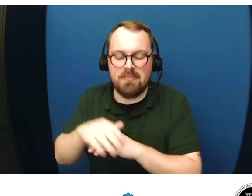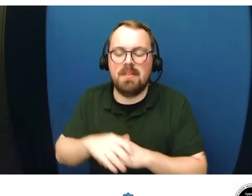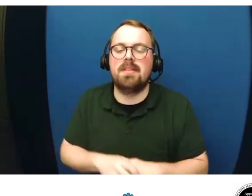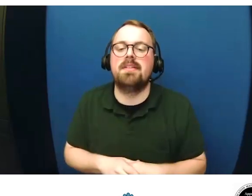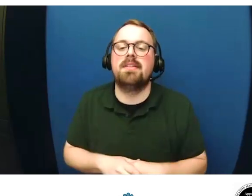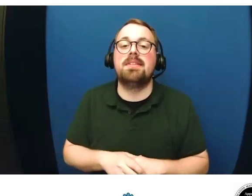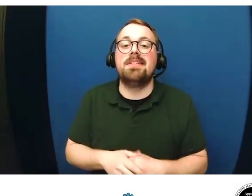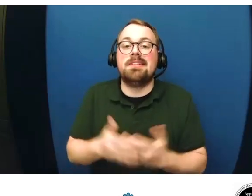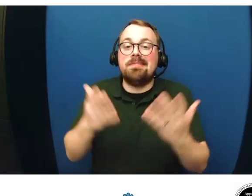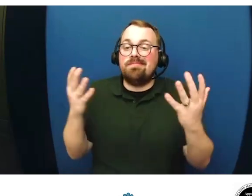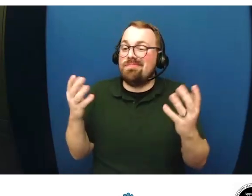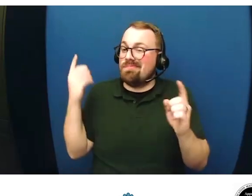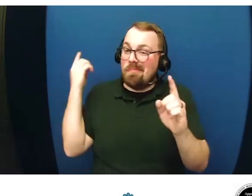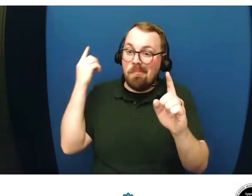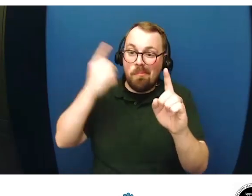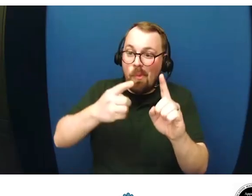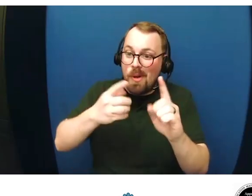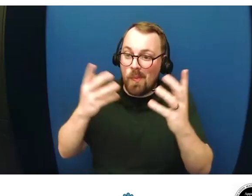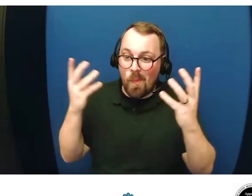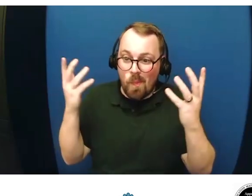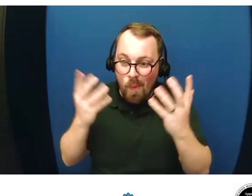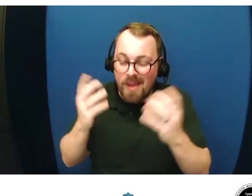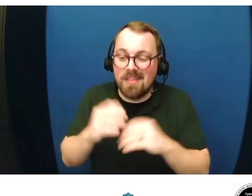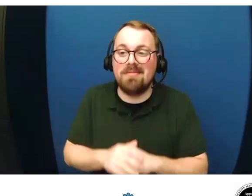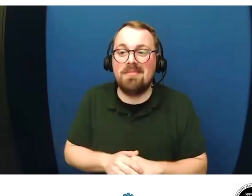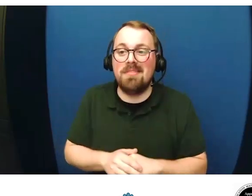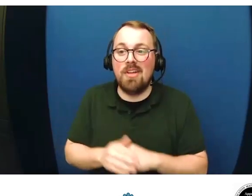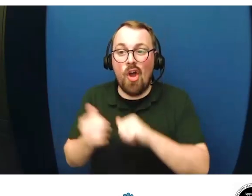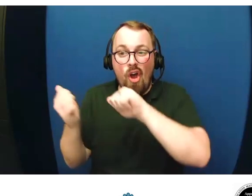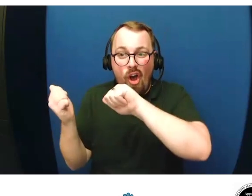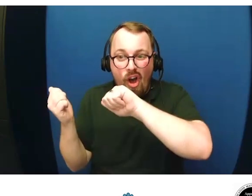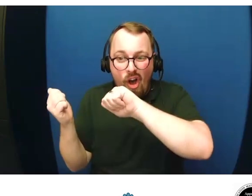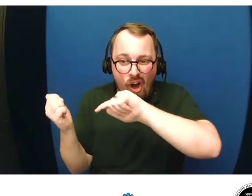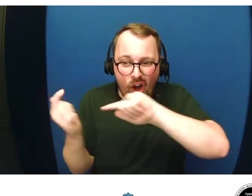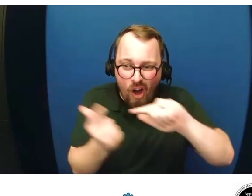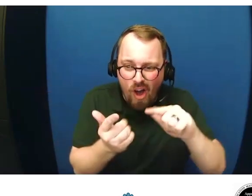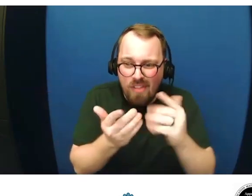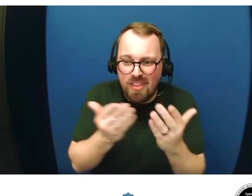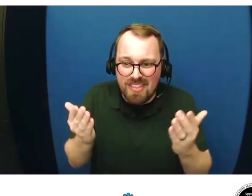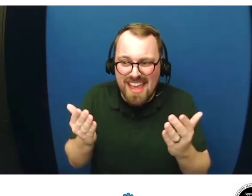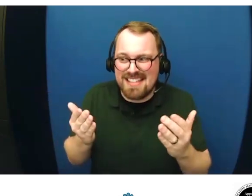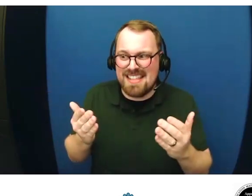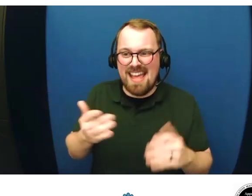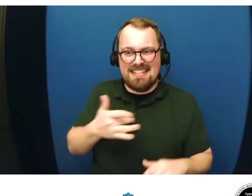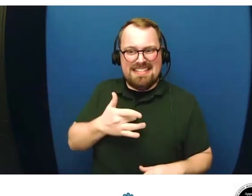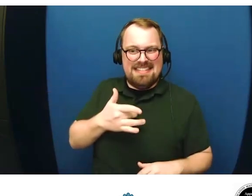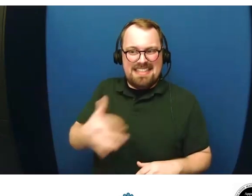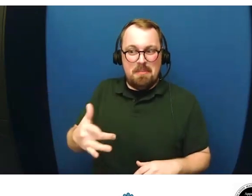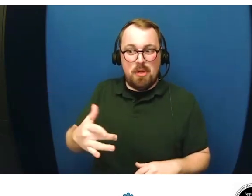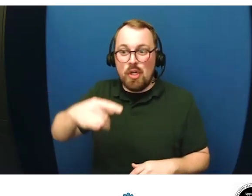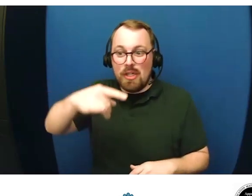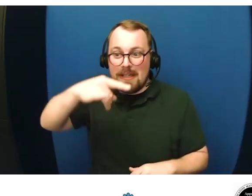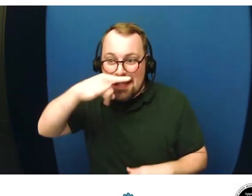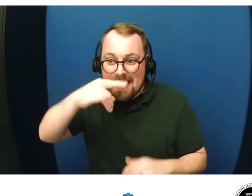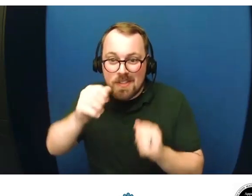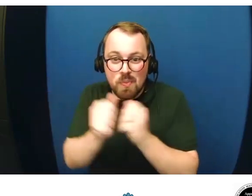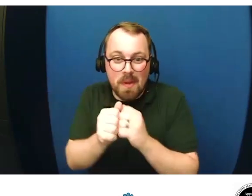So basically, what it means is all of those things that kids with typical hearing and/or vision